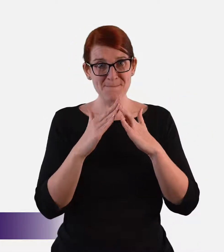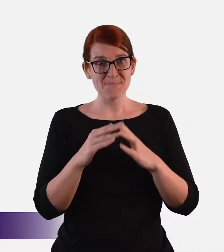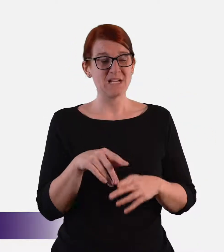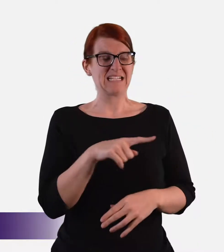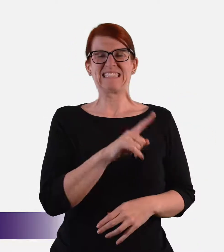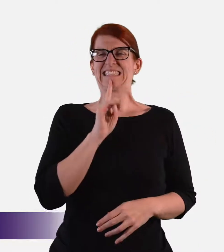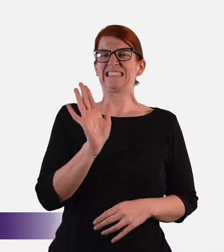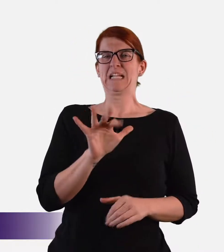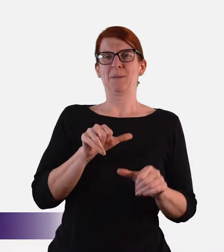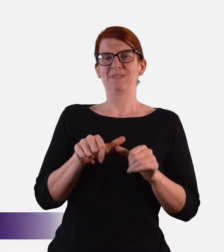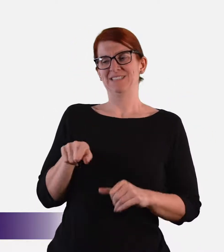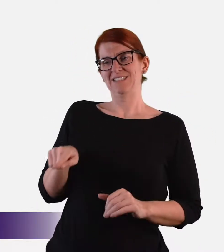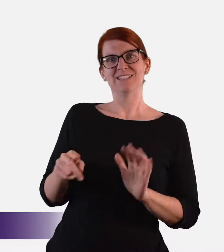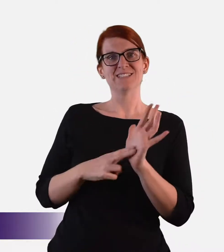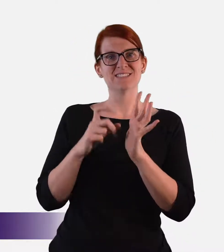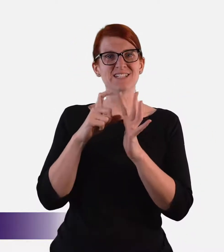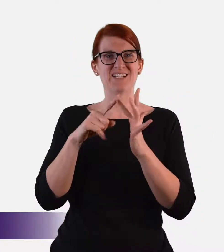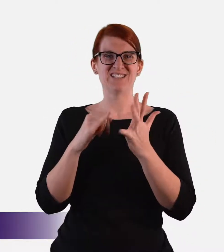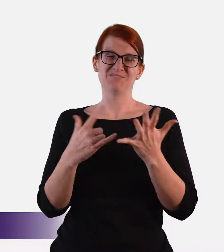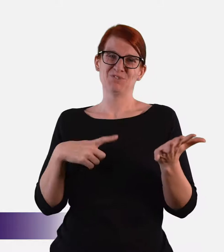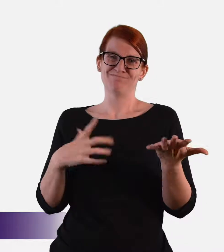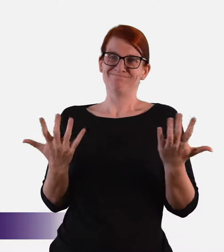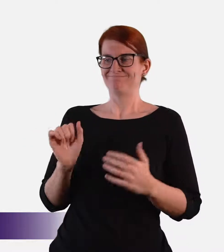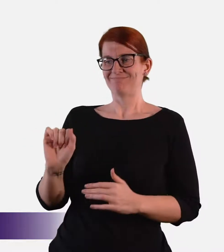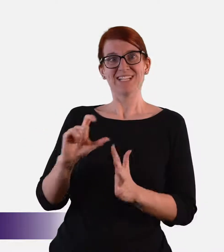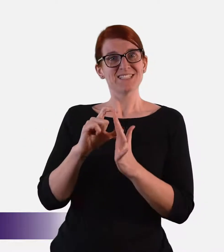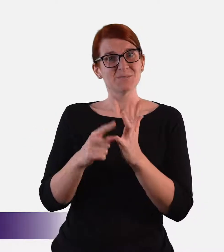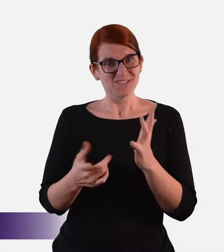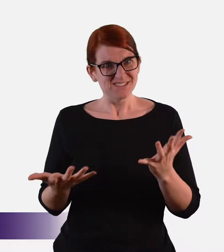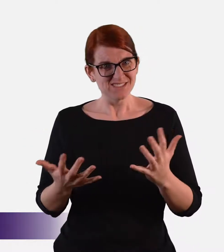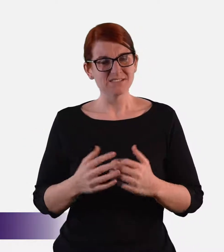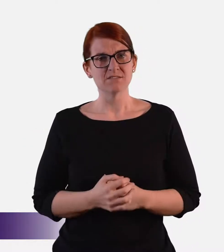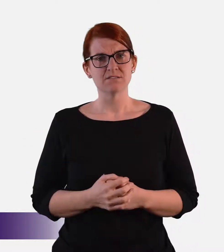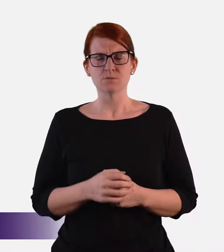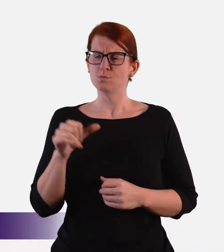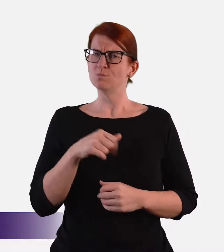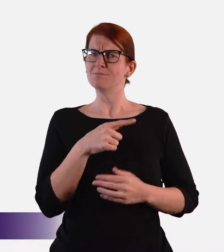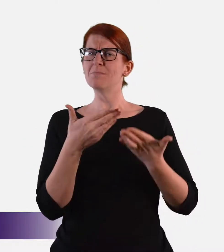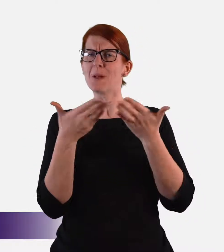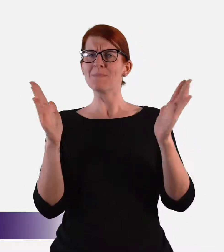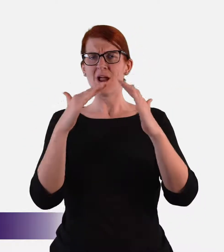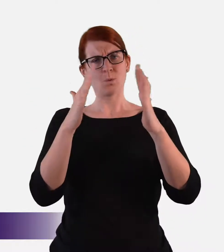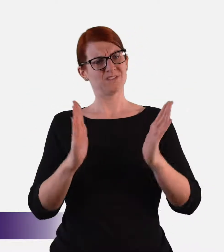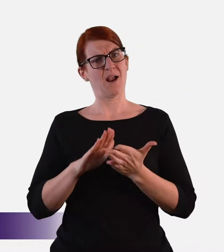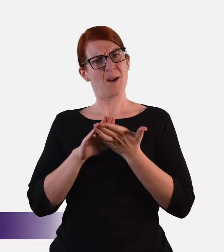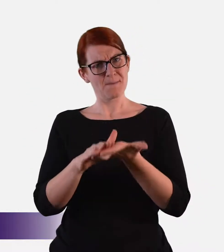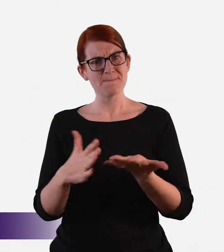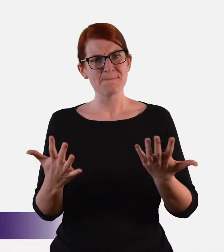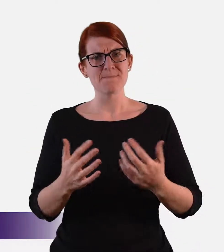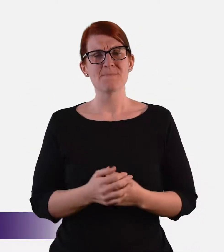adjustments to their living environment directed to the NDIS as a 'disability issue', rather than a public housing one.